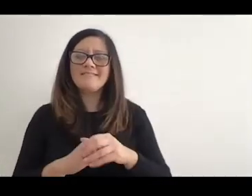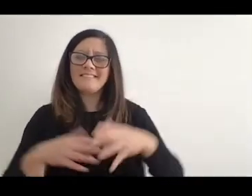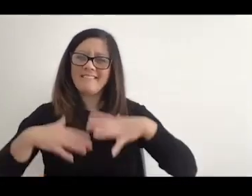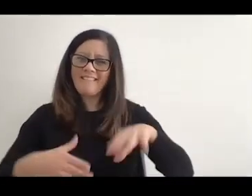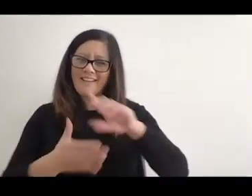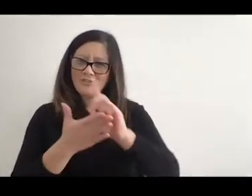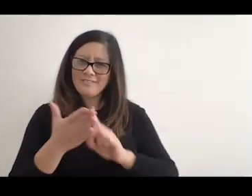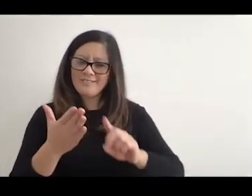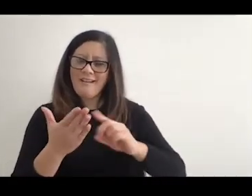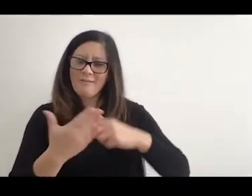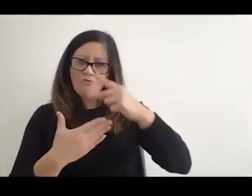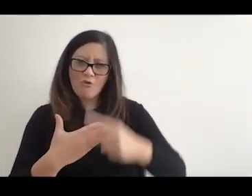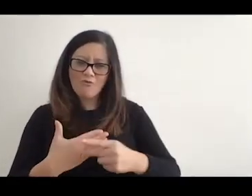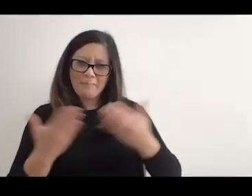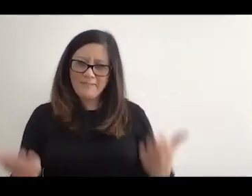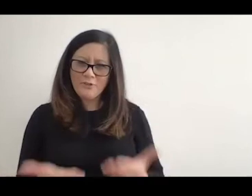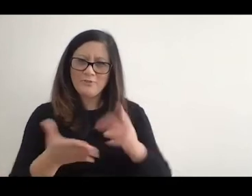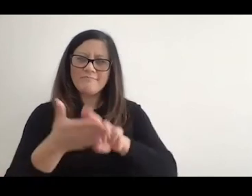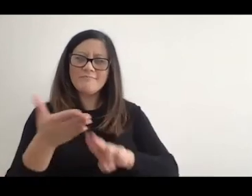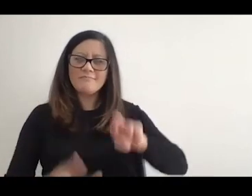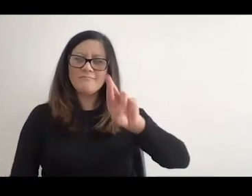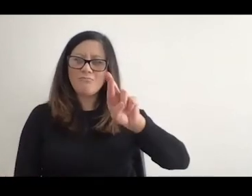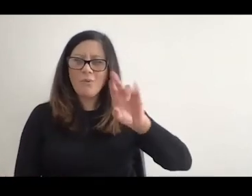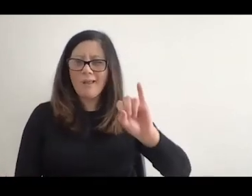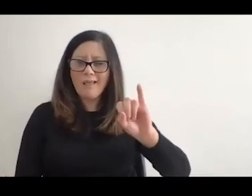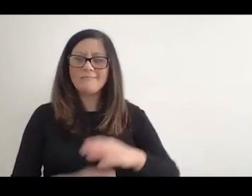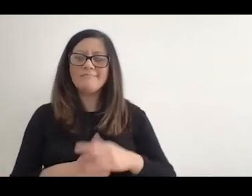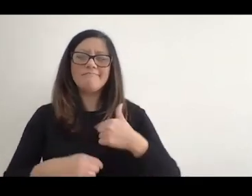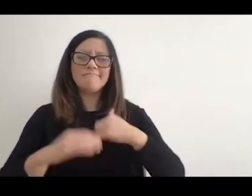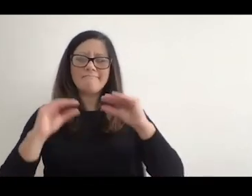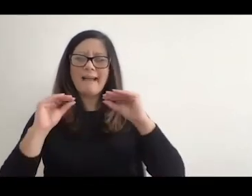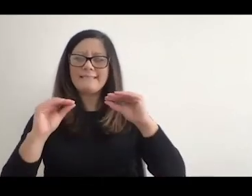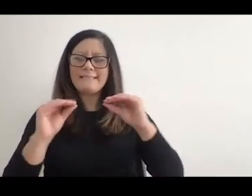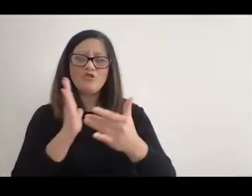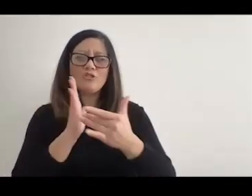here at the University of Rhode Island. I teach in the technical areas of fashion